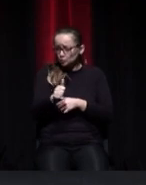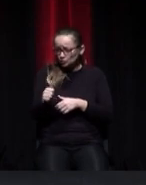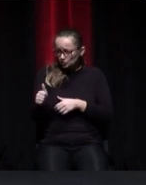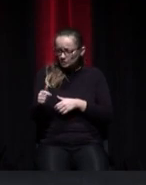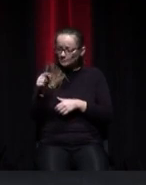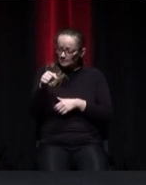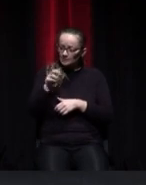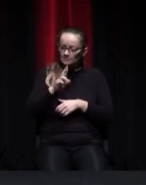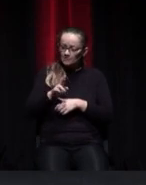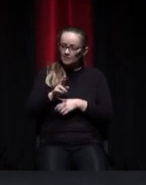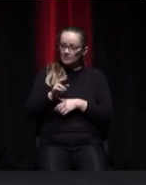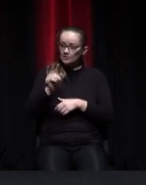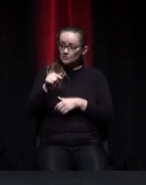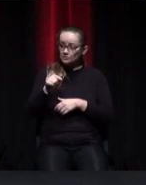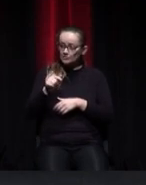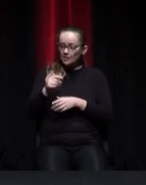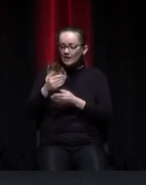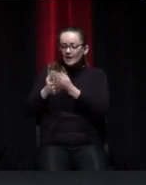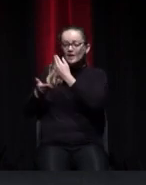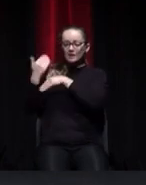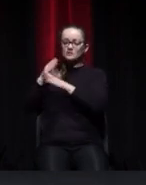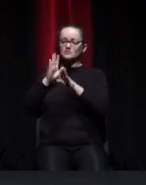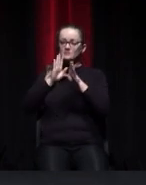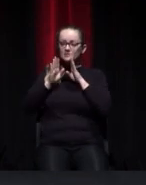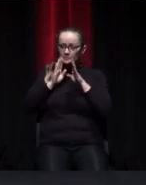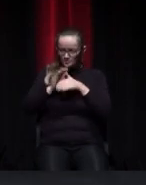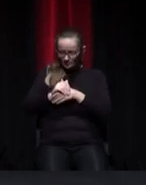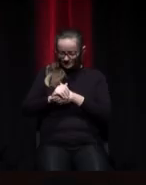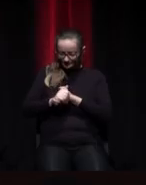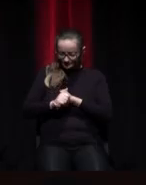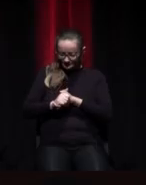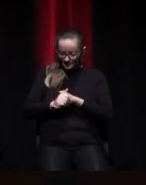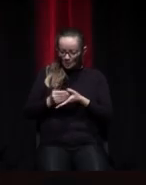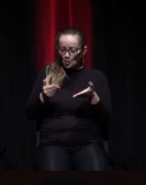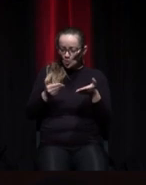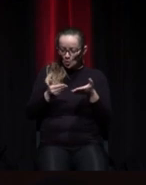This is pre-Facebook. Today his work is over.